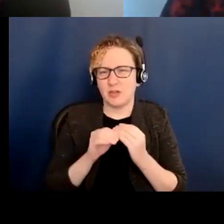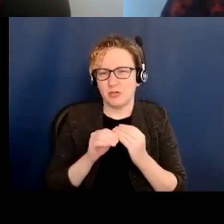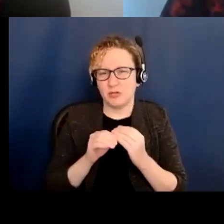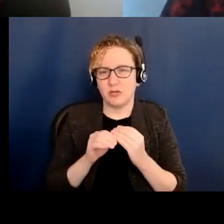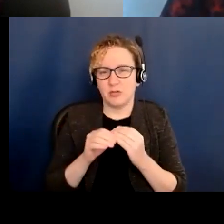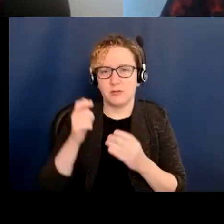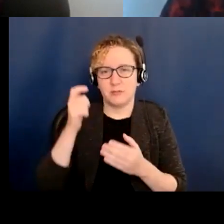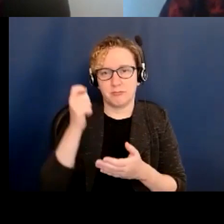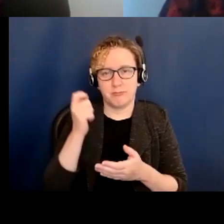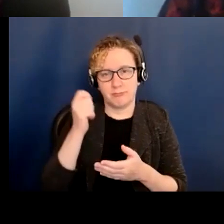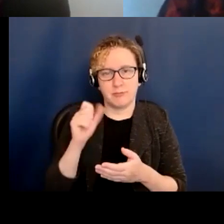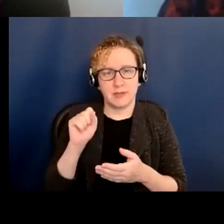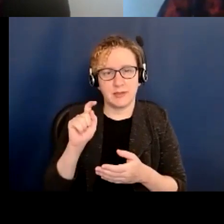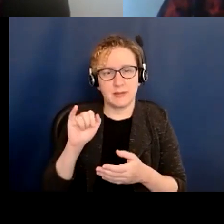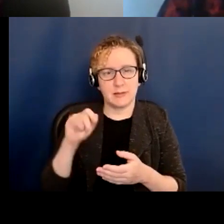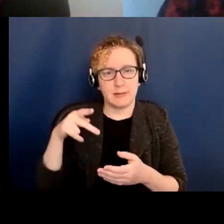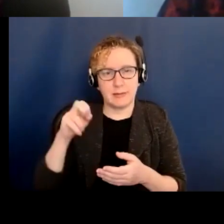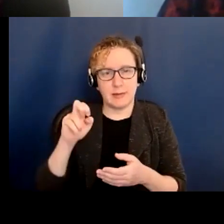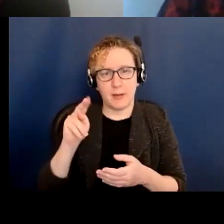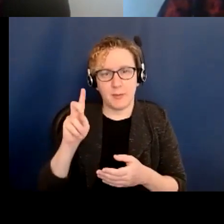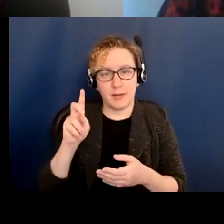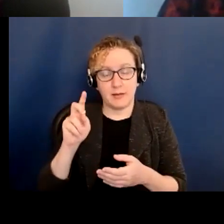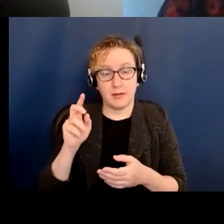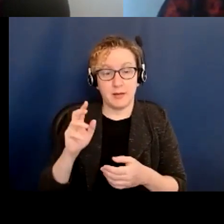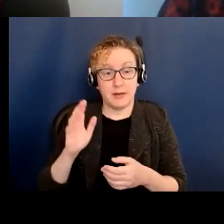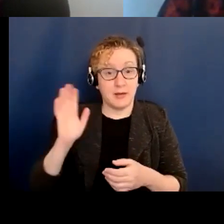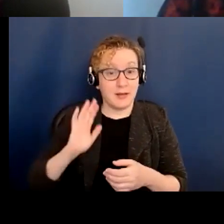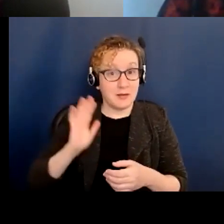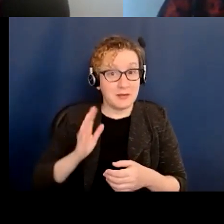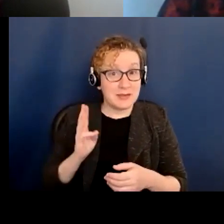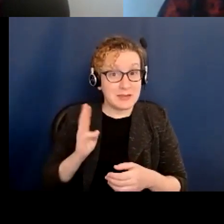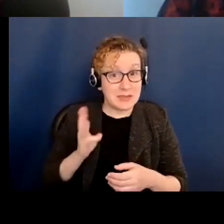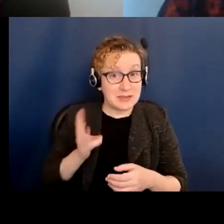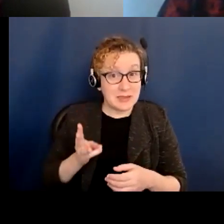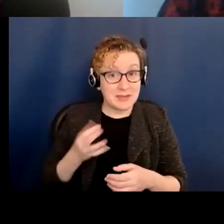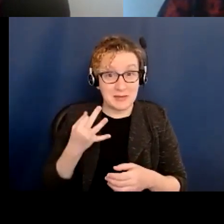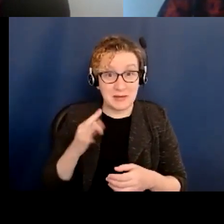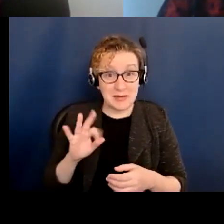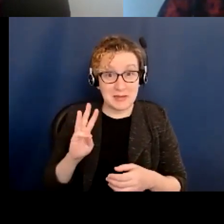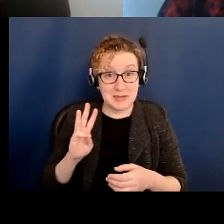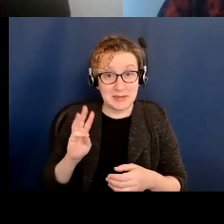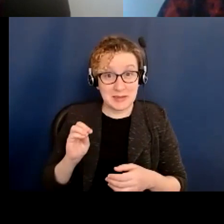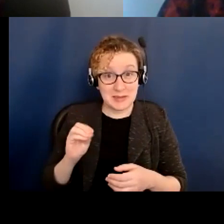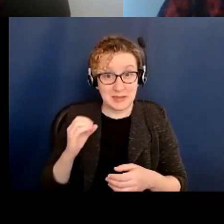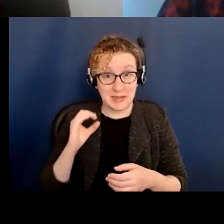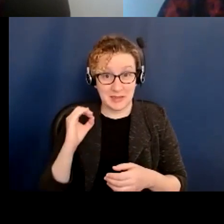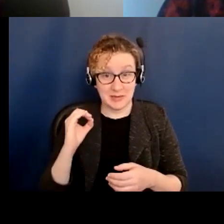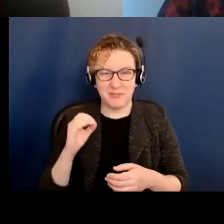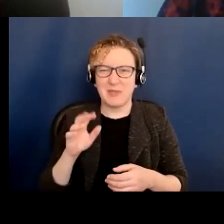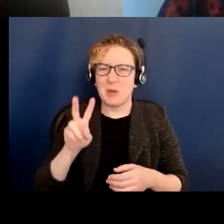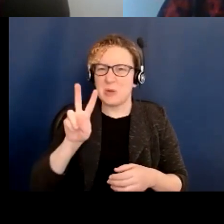I think in the ‘60s, it was like $2000.